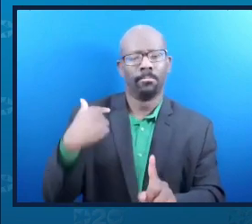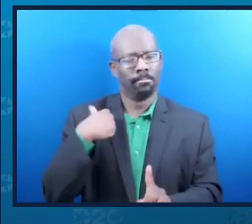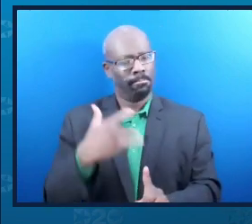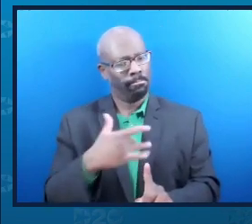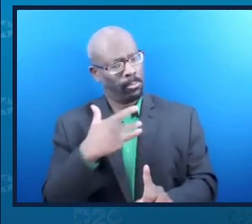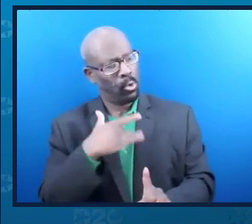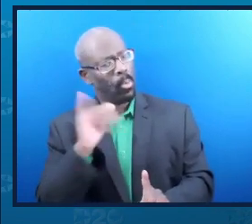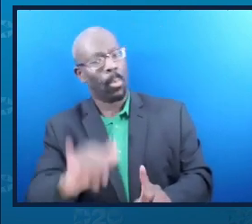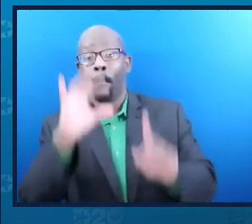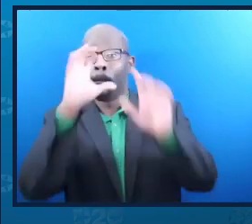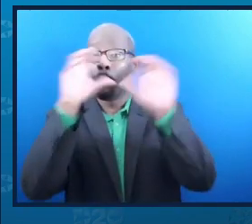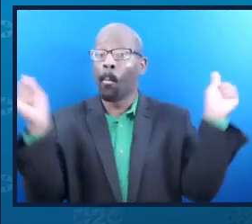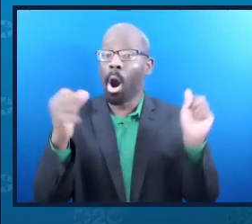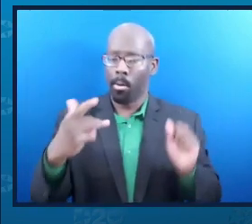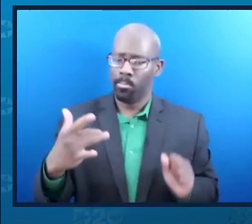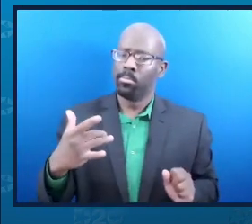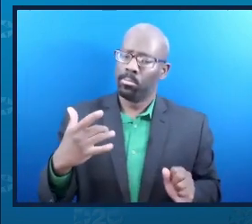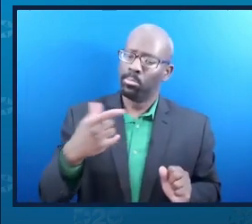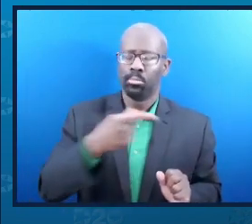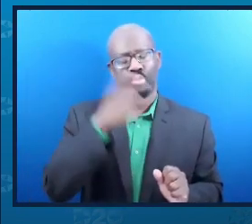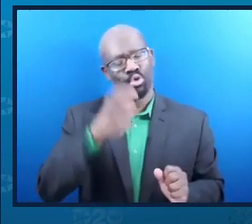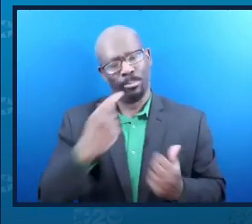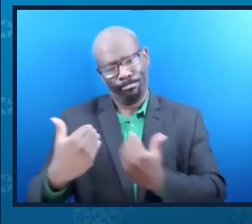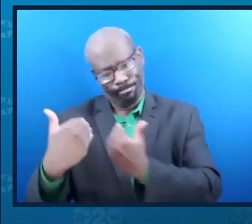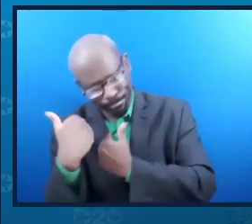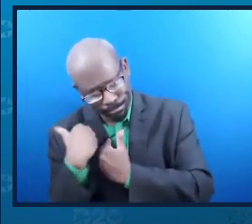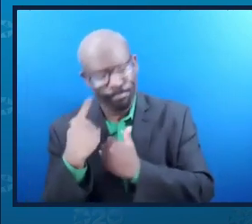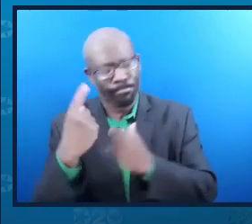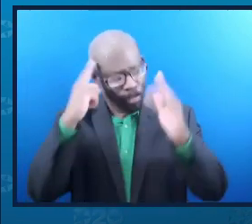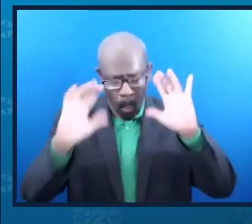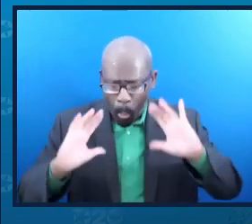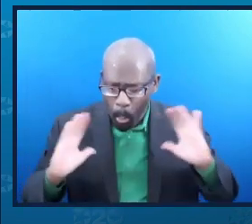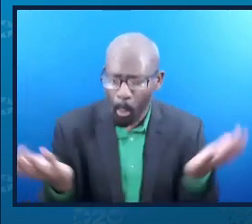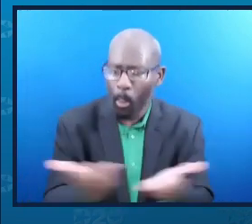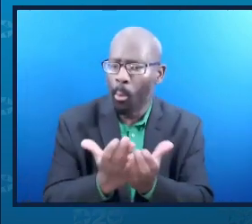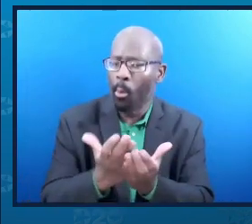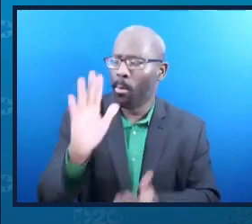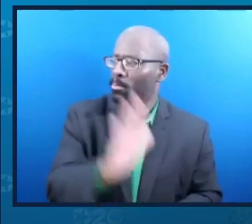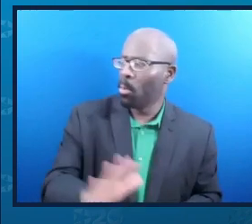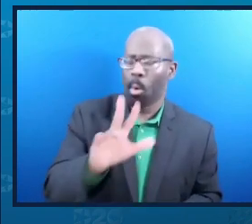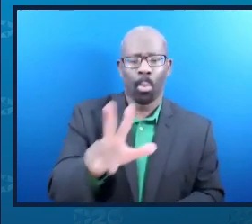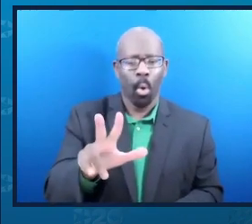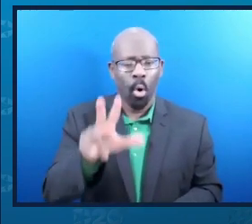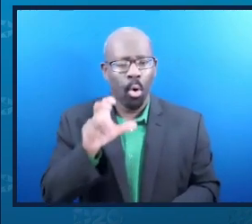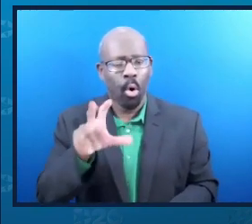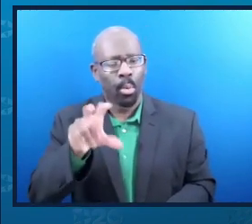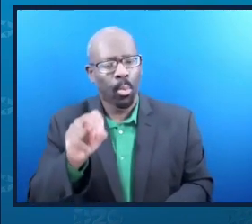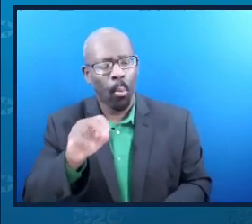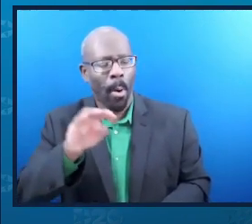RESPONSIBILITY FOR THE SAFETY AND WELFARE OF ALL 330 MILLION